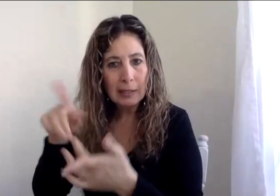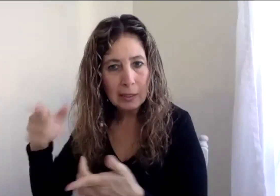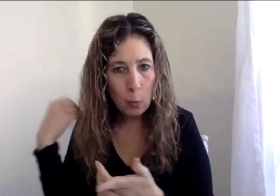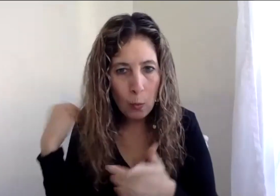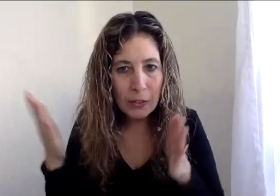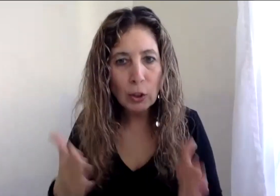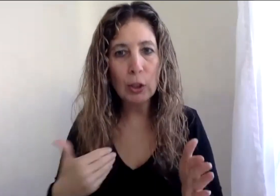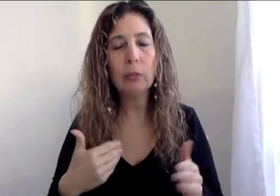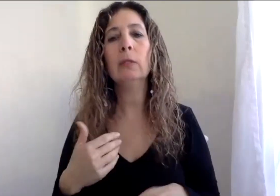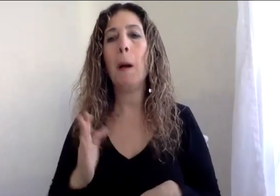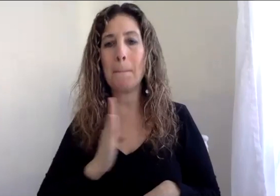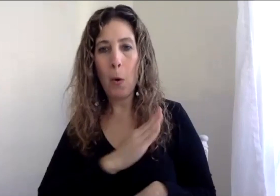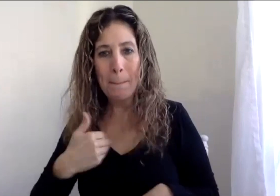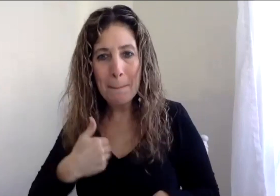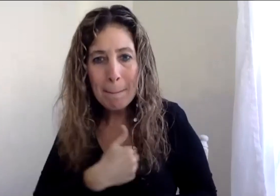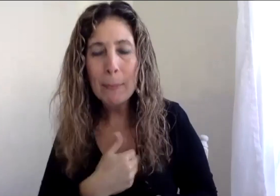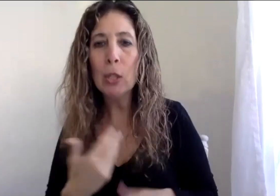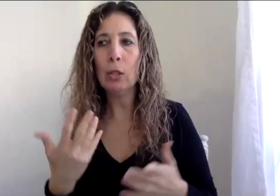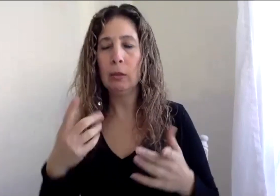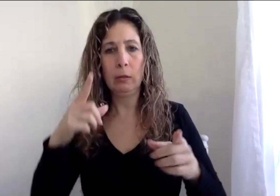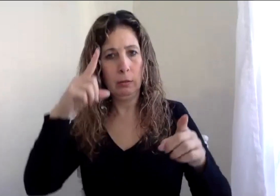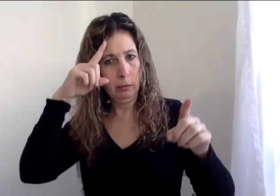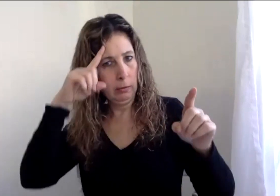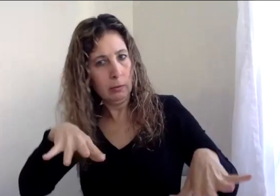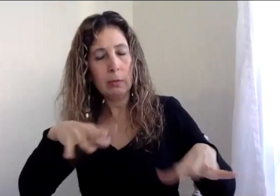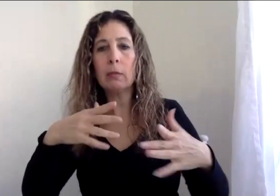What we got was excellent feedback on that first vlog